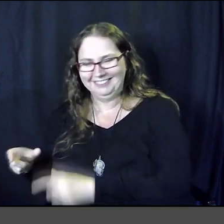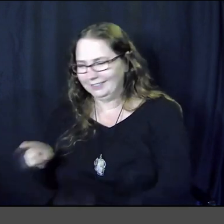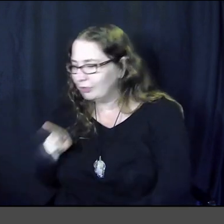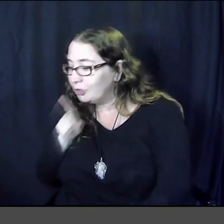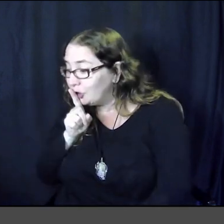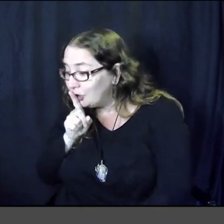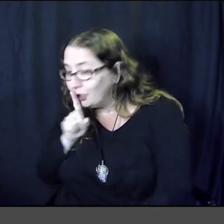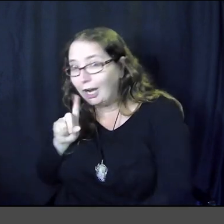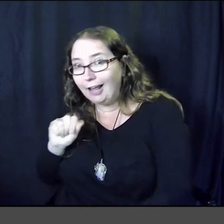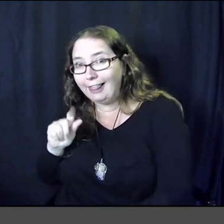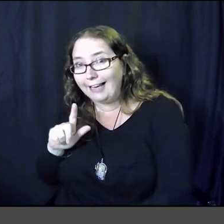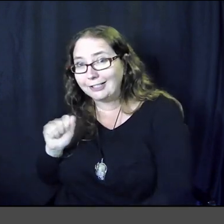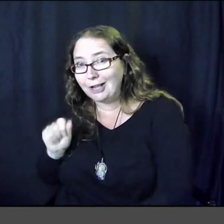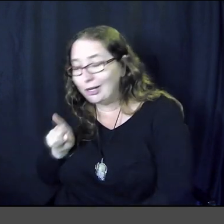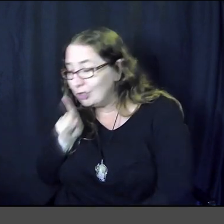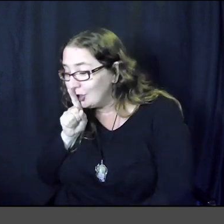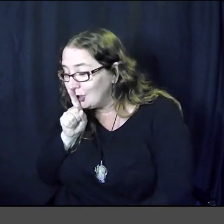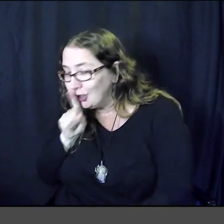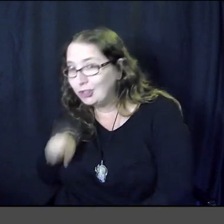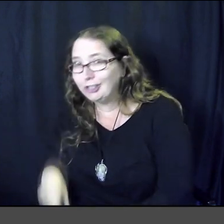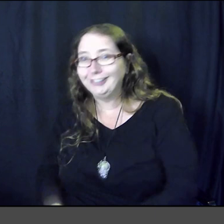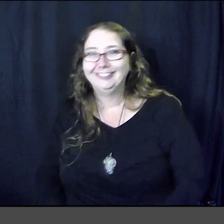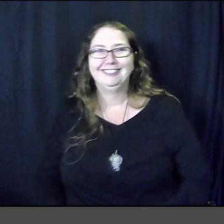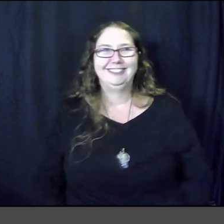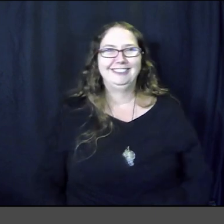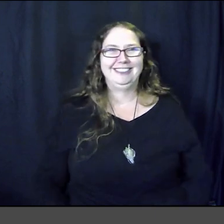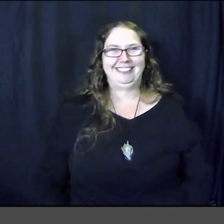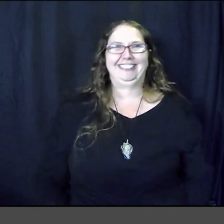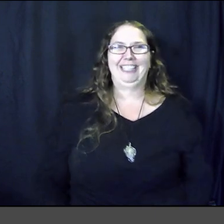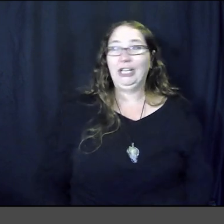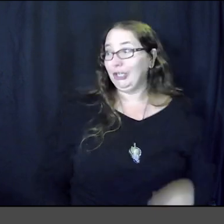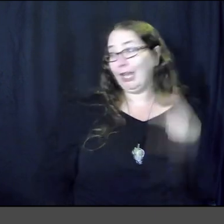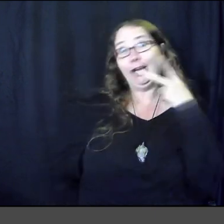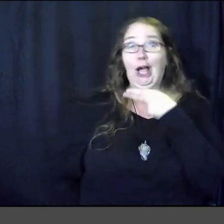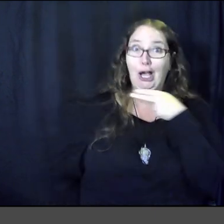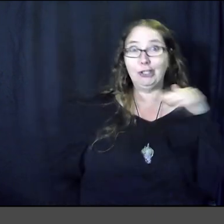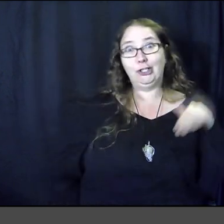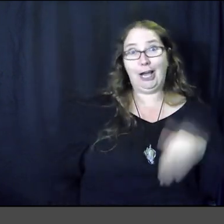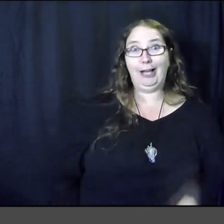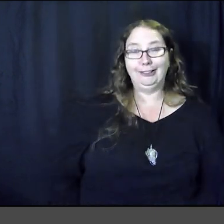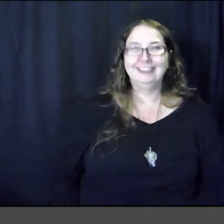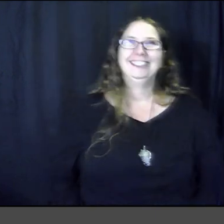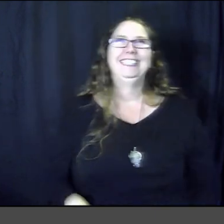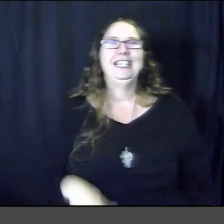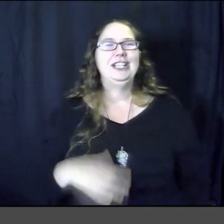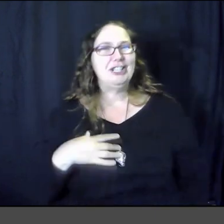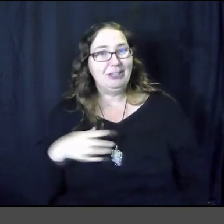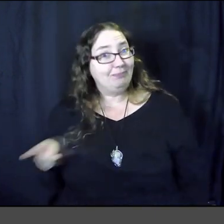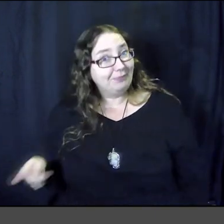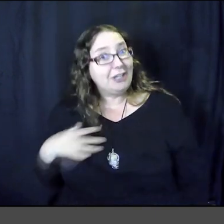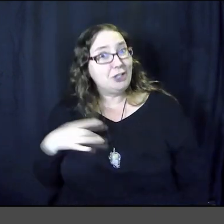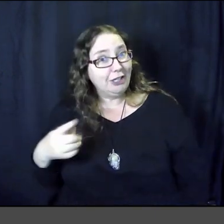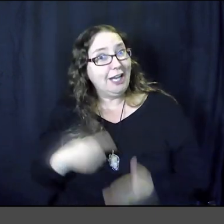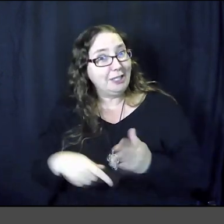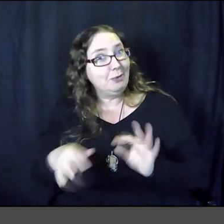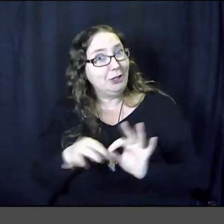YOUI’RE LIKE HUSH, CHILD. SHE LIKES WHAT YOU'RE SAYING. SHE WANTS.